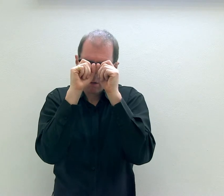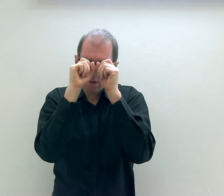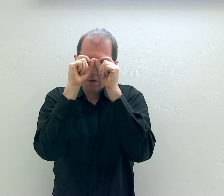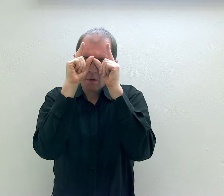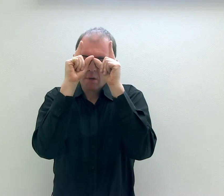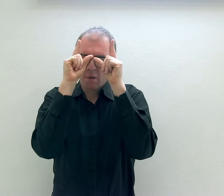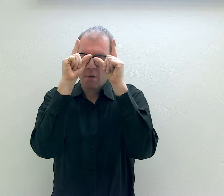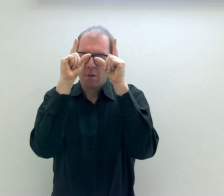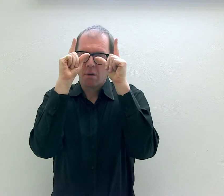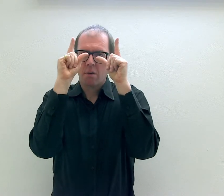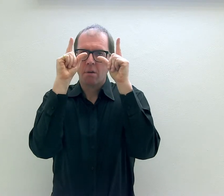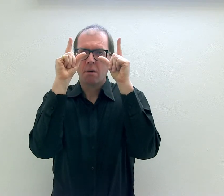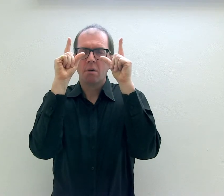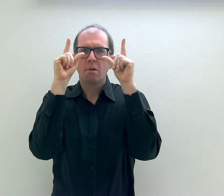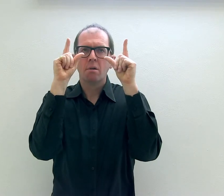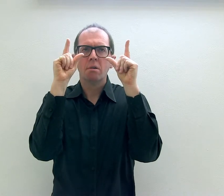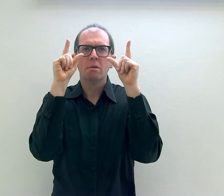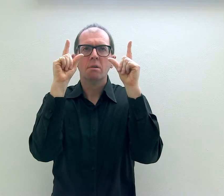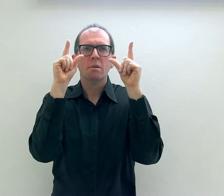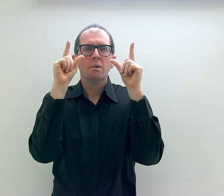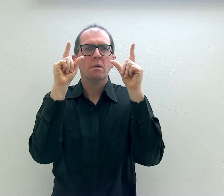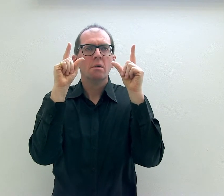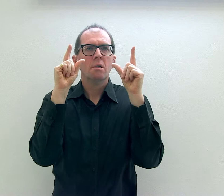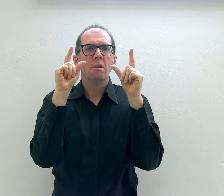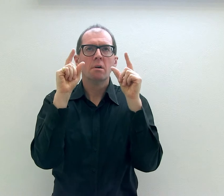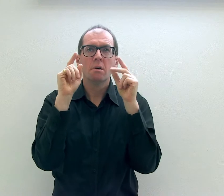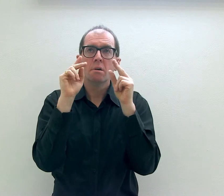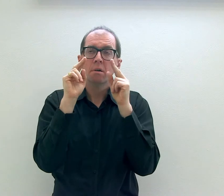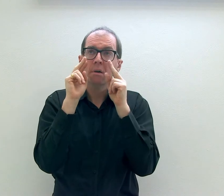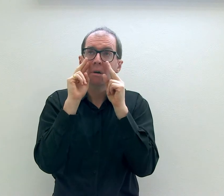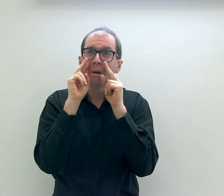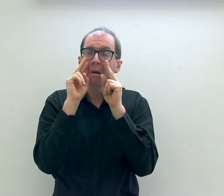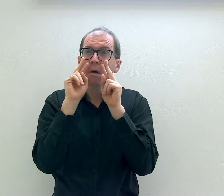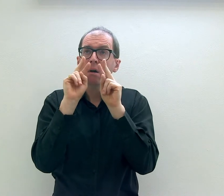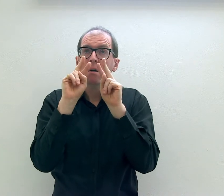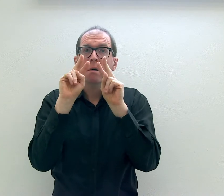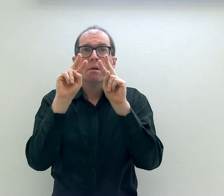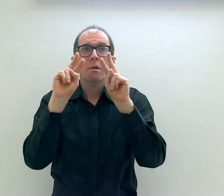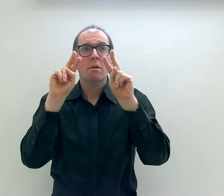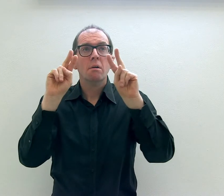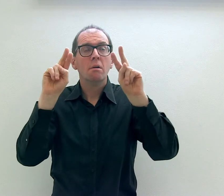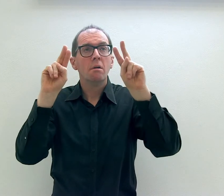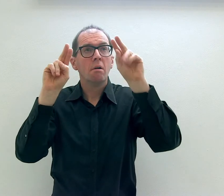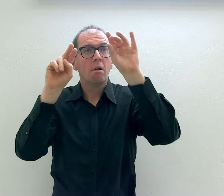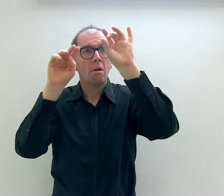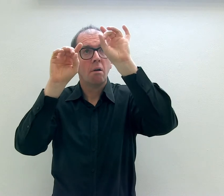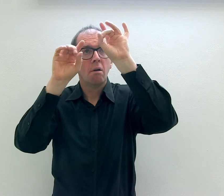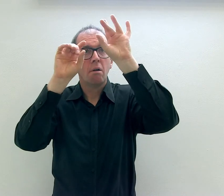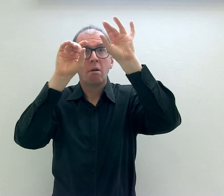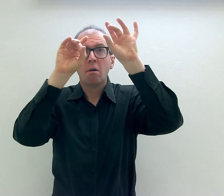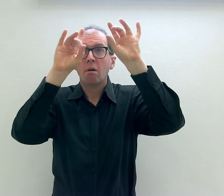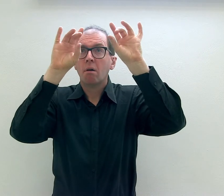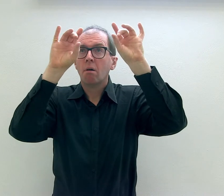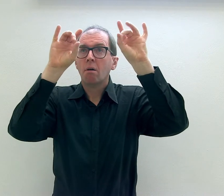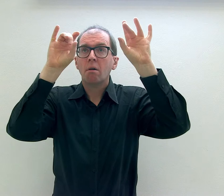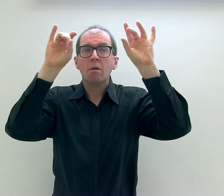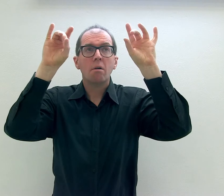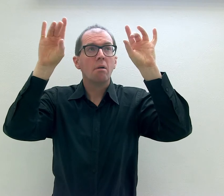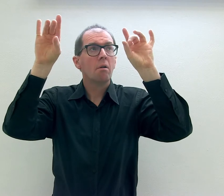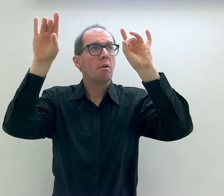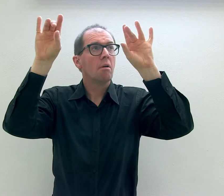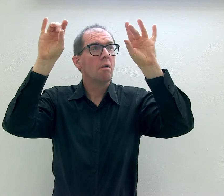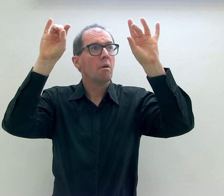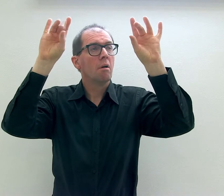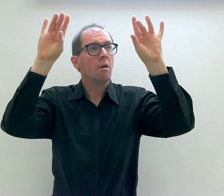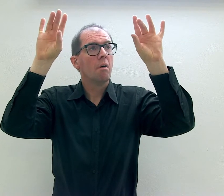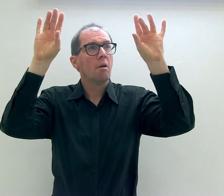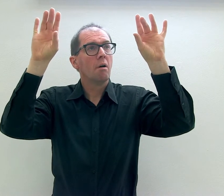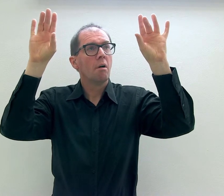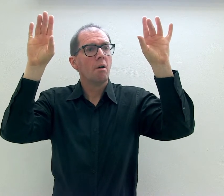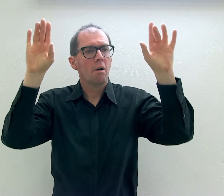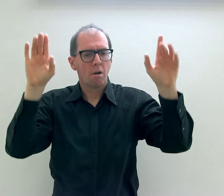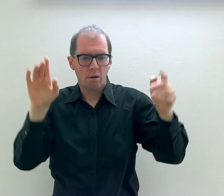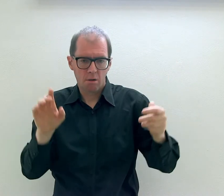Before the stars have left the skies, At morning in the dark I rise;